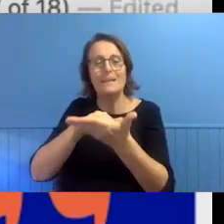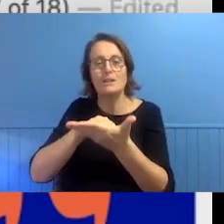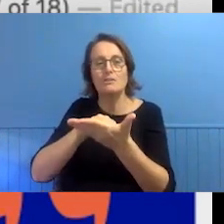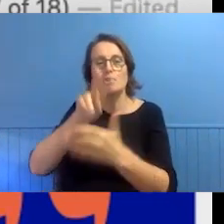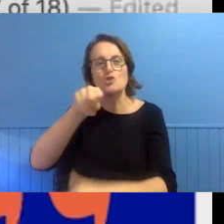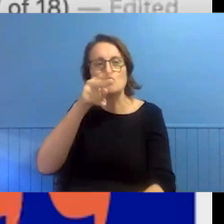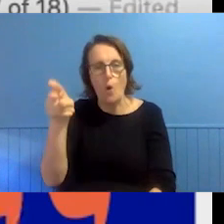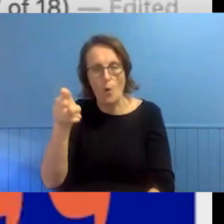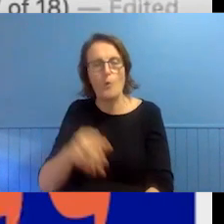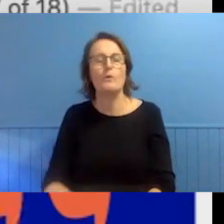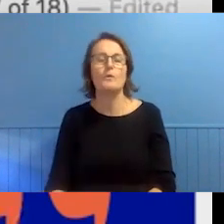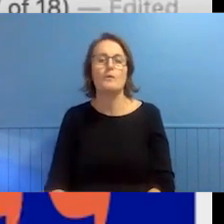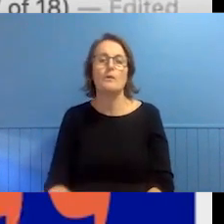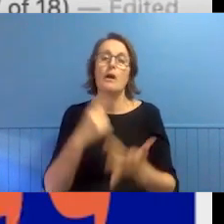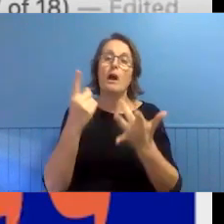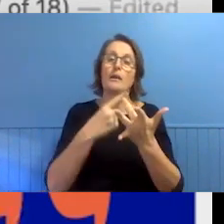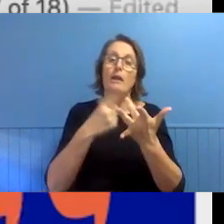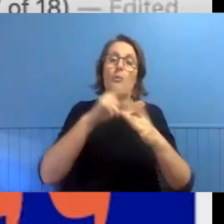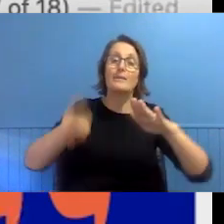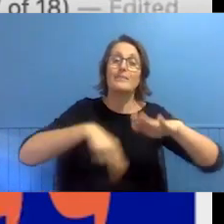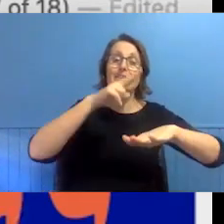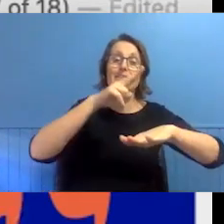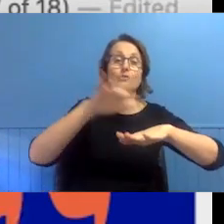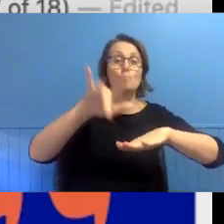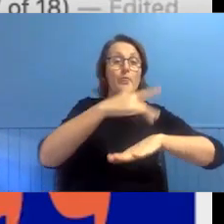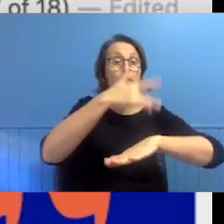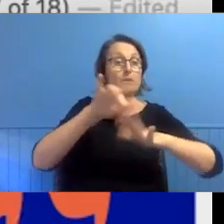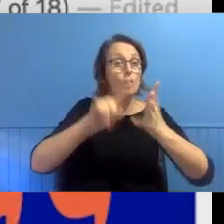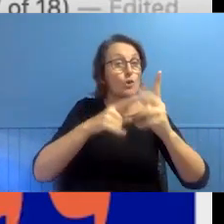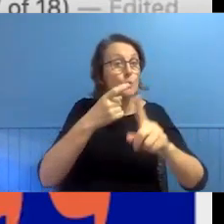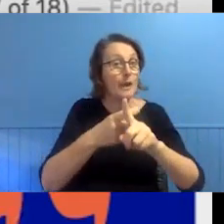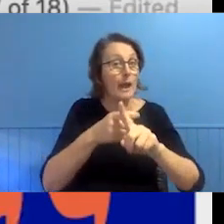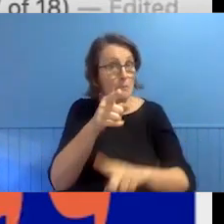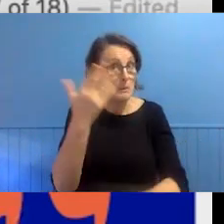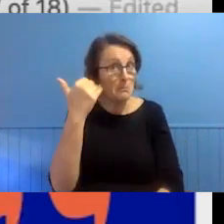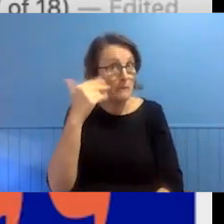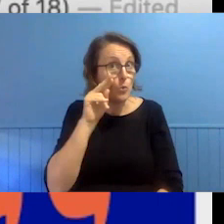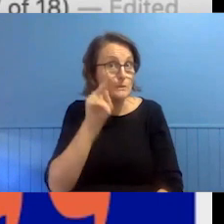the National Theatre in the UK which you might have seen recently. And